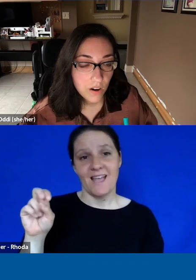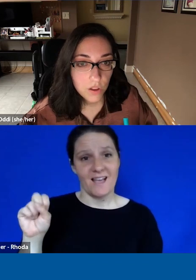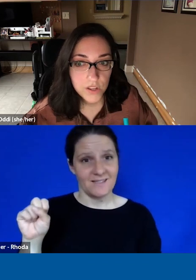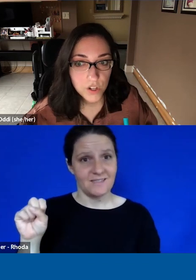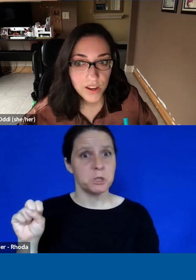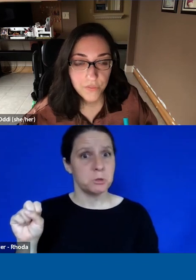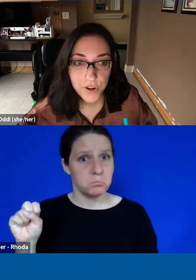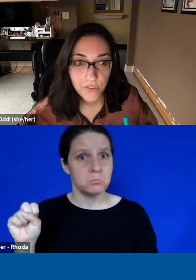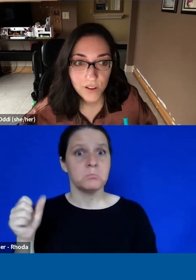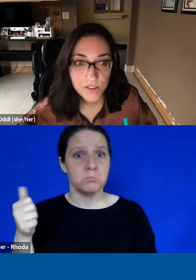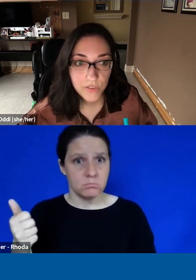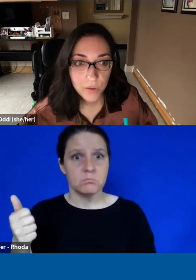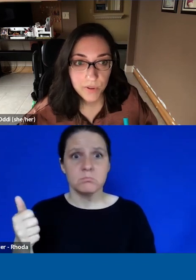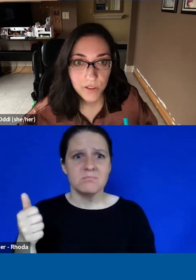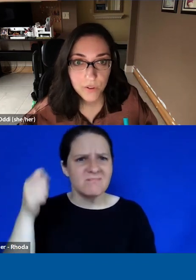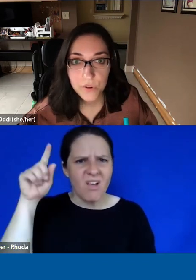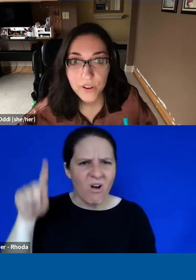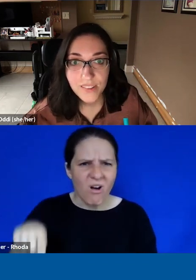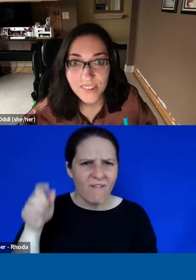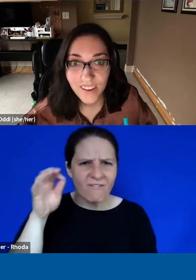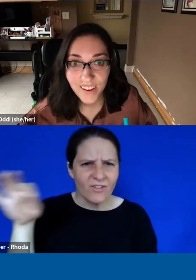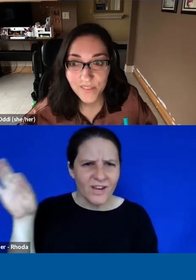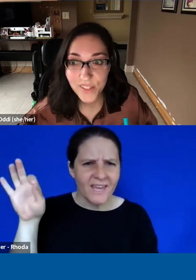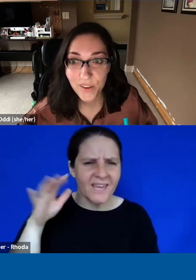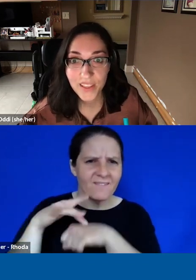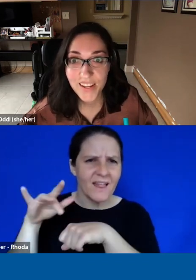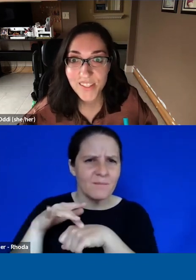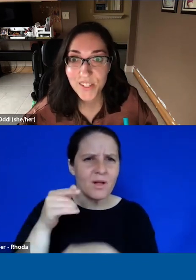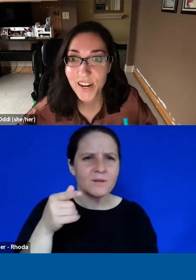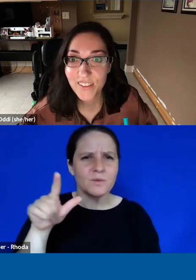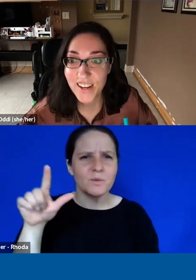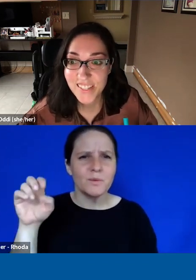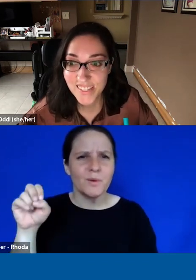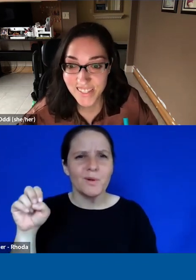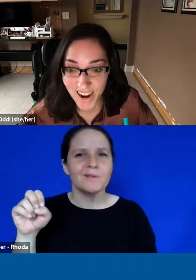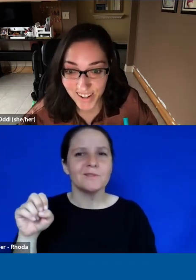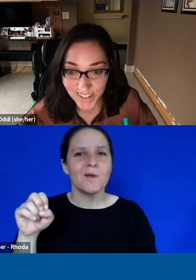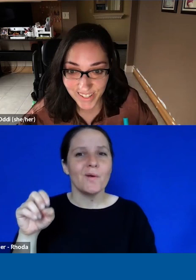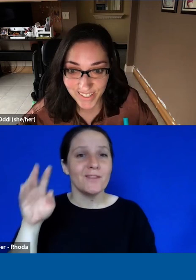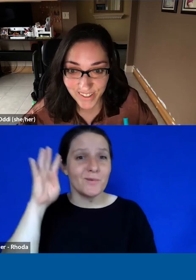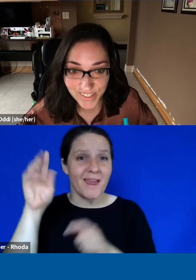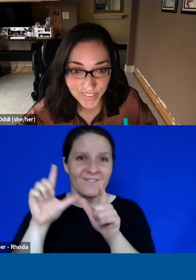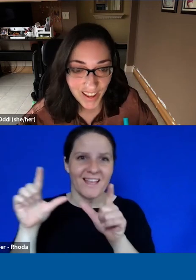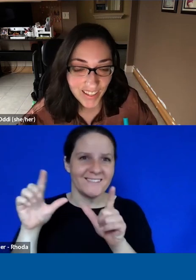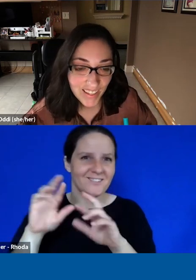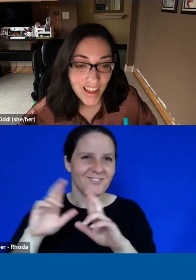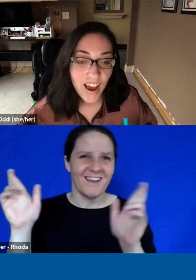and all of these are free fonts available on Google Fonts so the creative license is there and you're good to go as well.